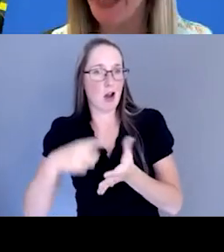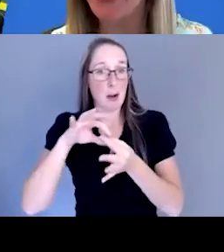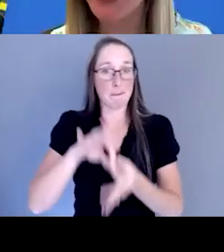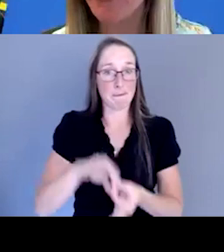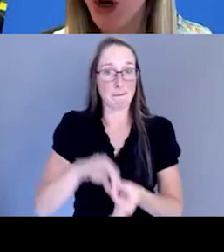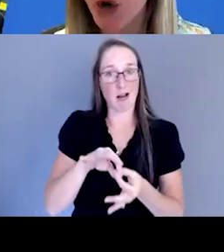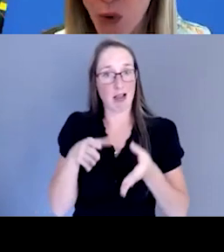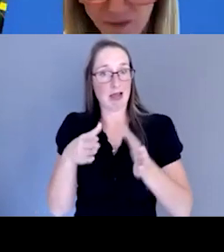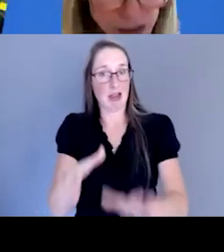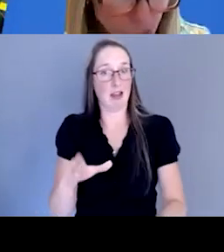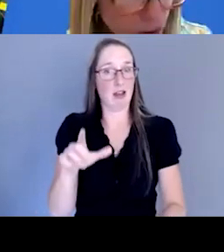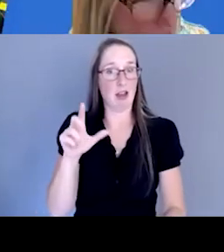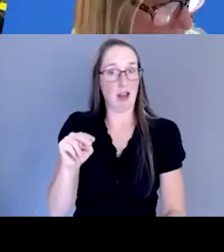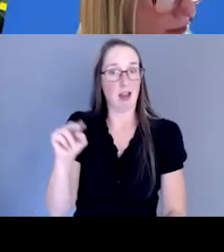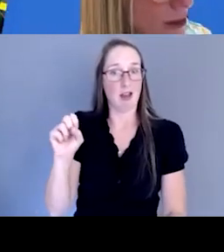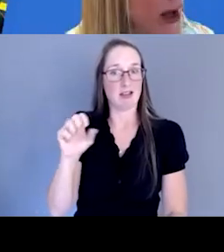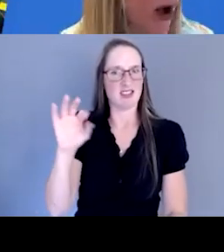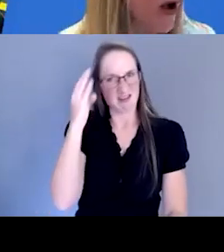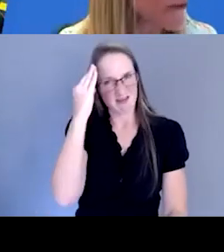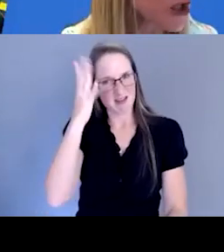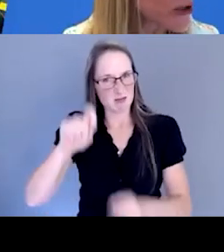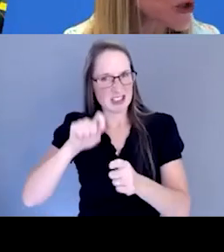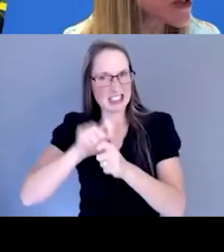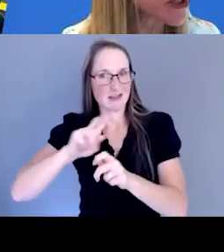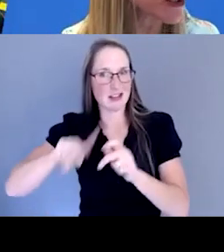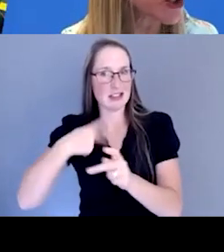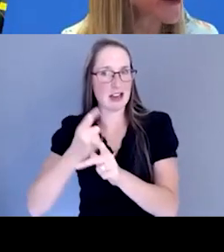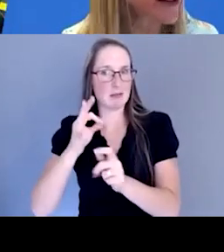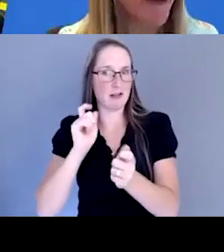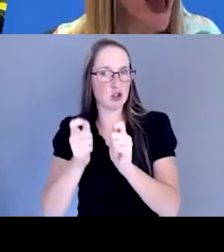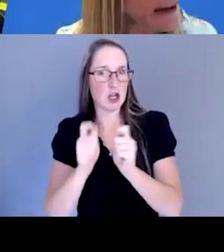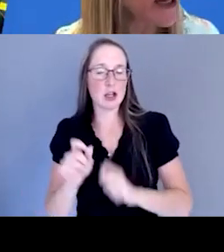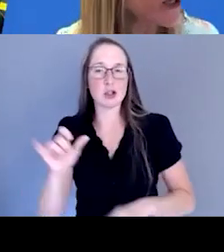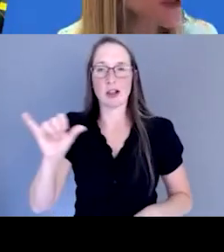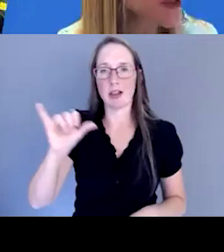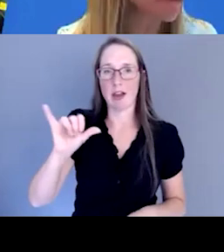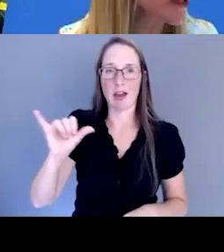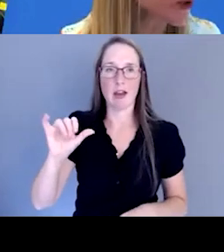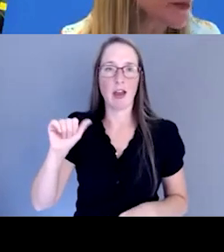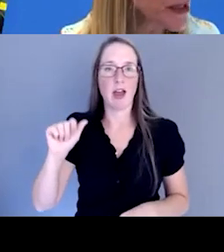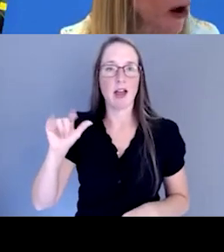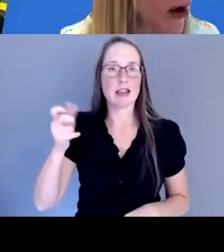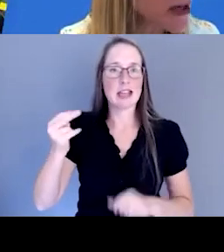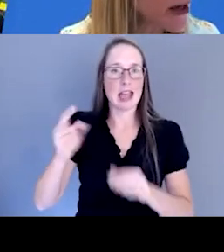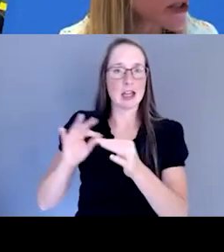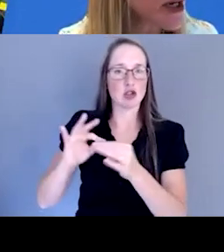NSF know of certain changes such as allegations of research misconduct,